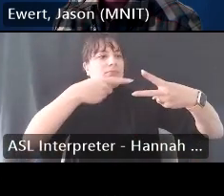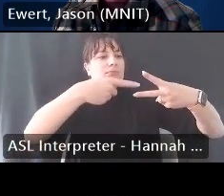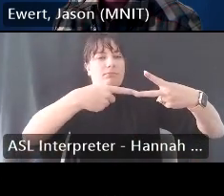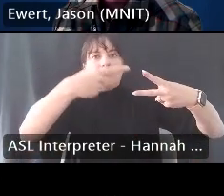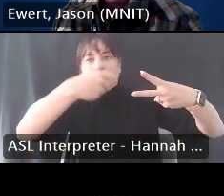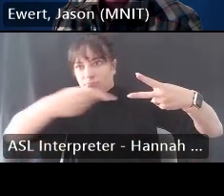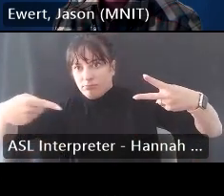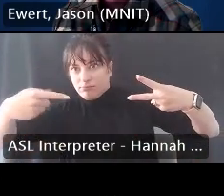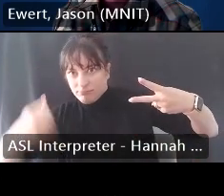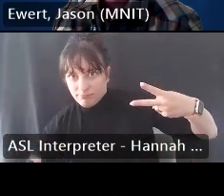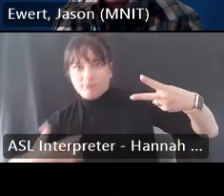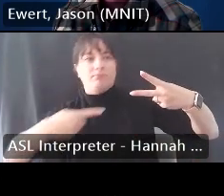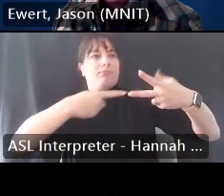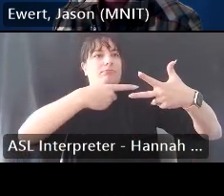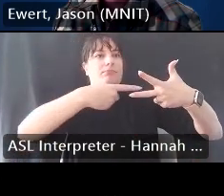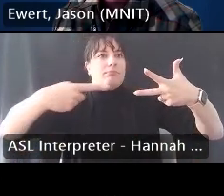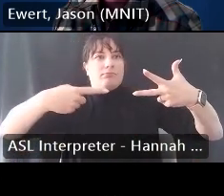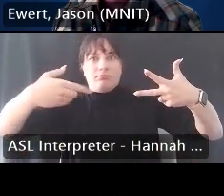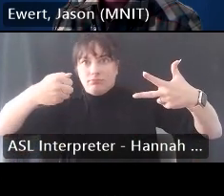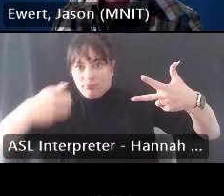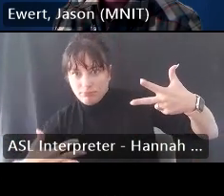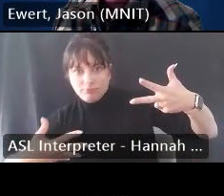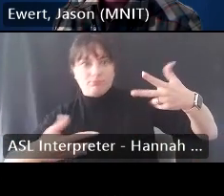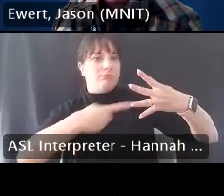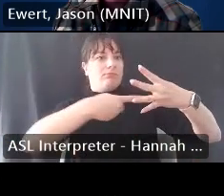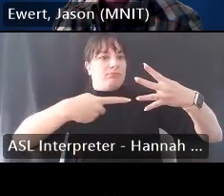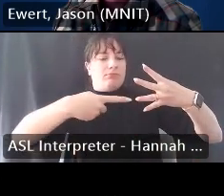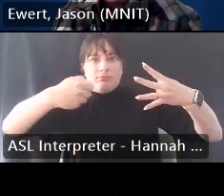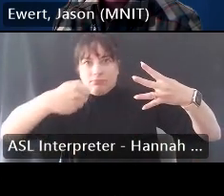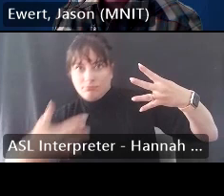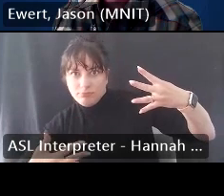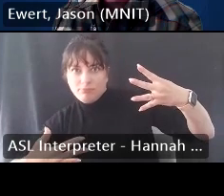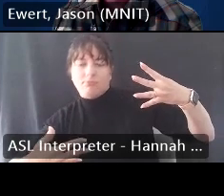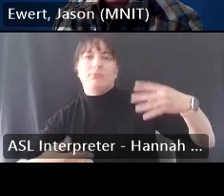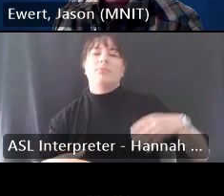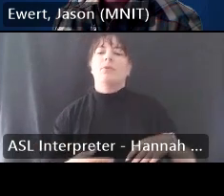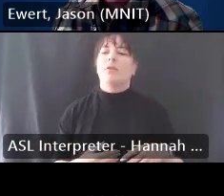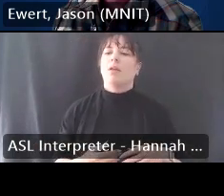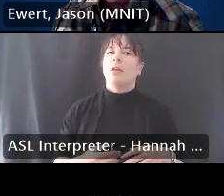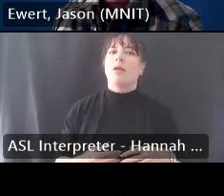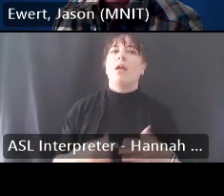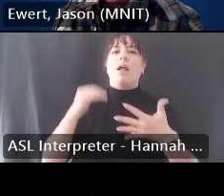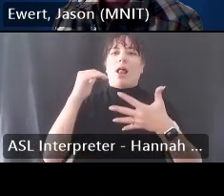Cumulative impacts mapping and analysis platform main navigation region end. So that tells me I'm at the end of the region,